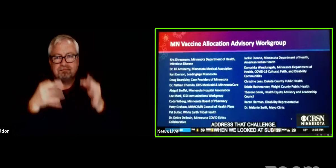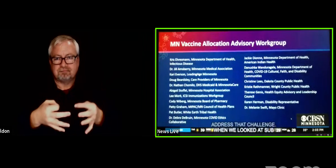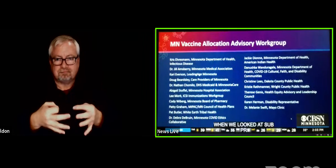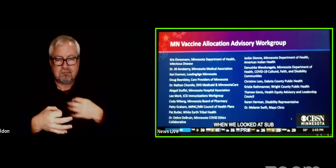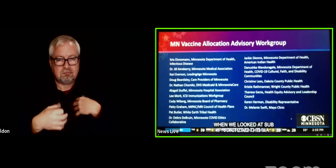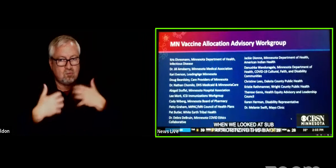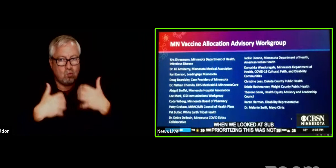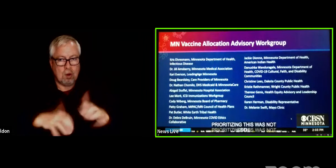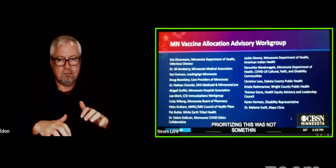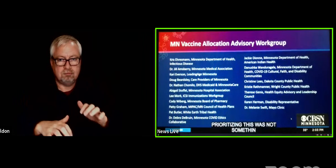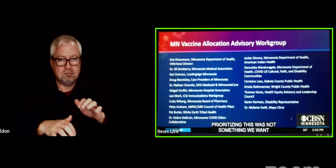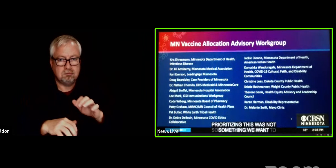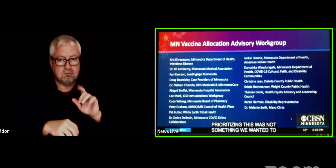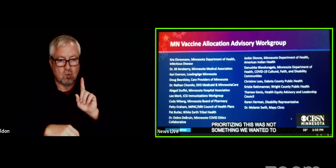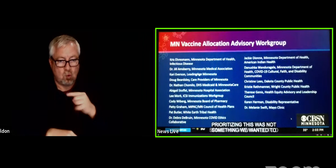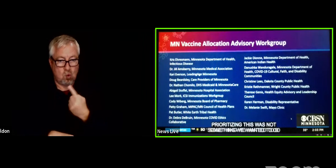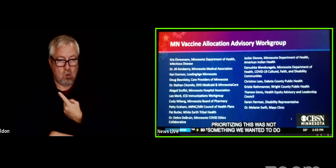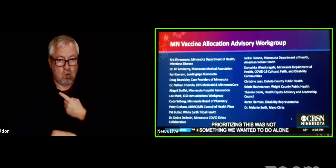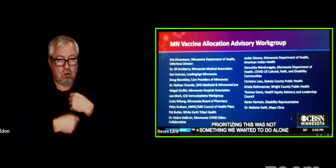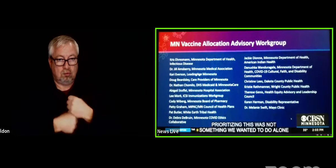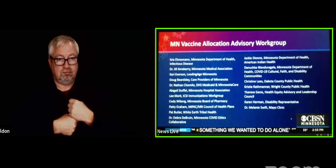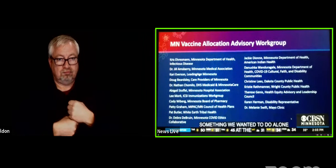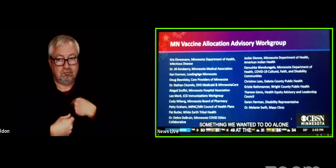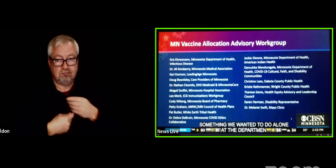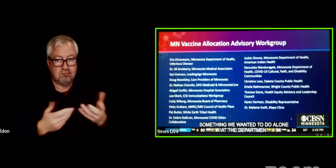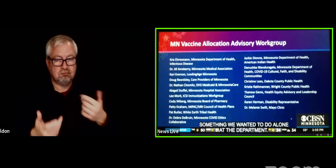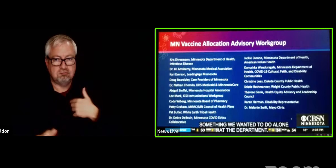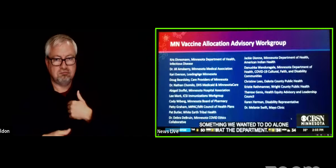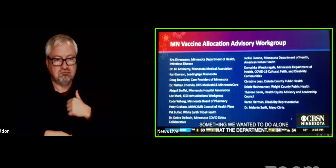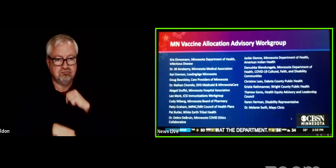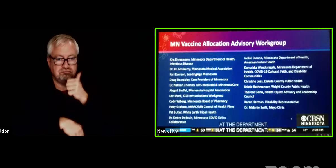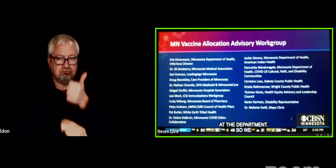VACCINE ALLOCATION WORK GROUP, AND THIS IS A GROUP